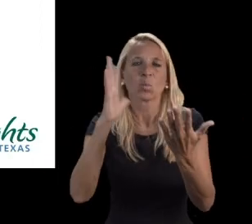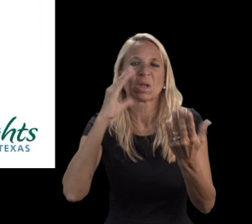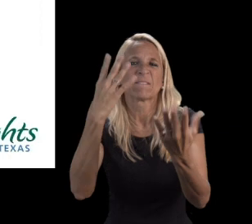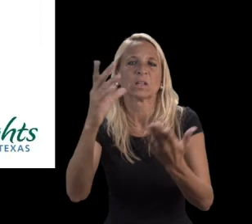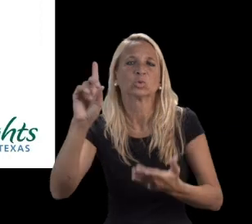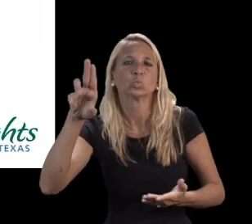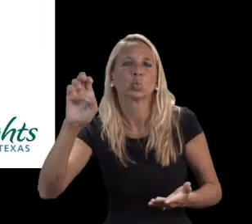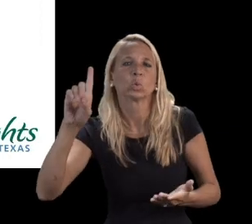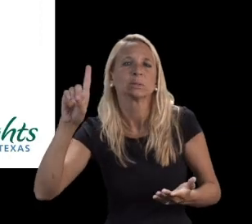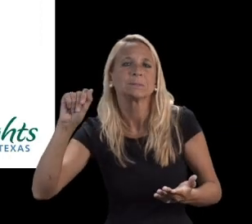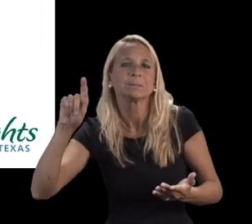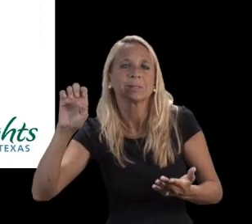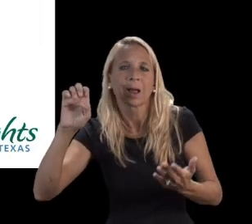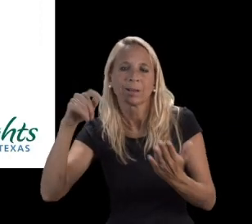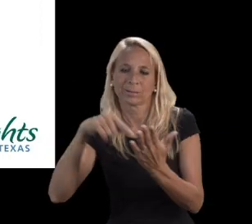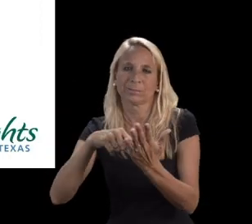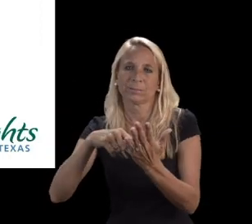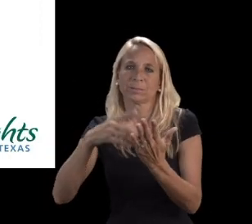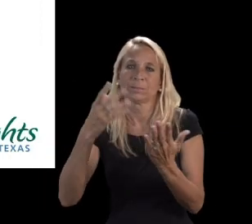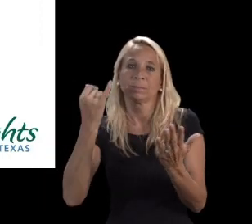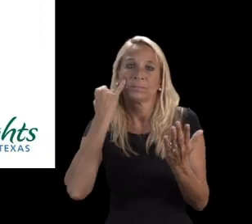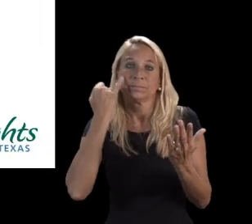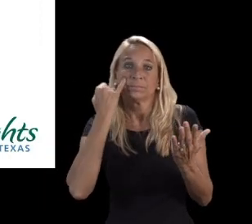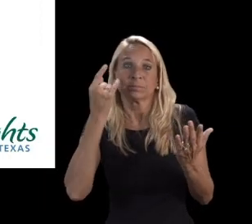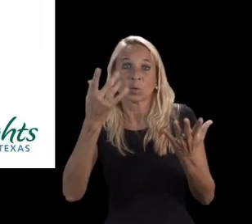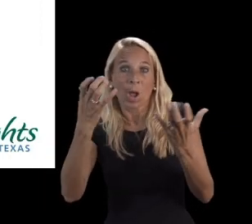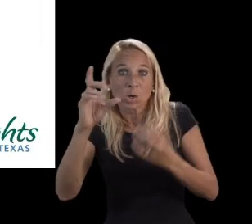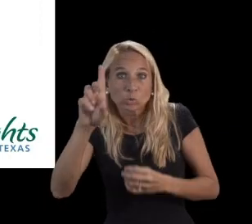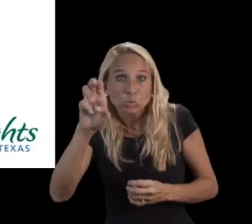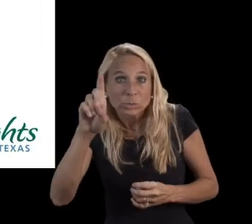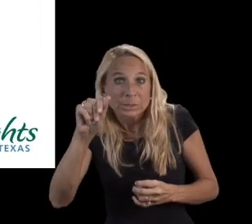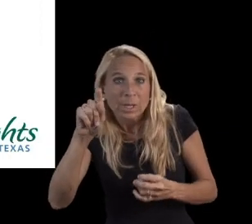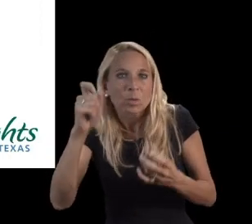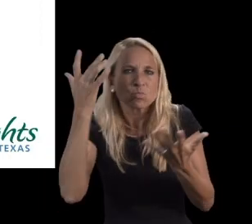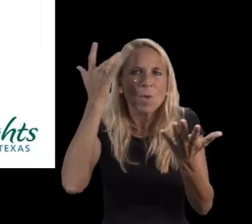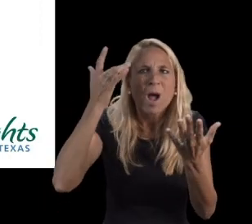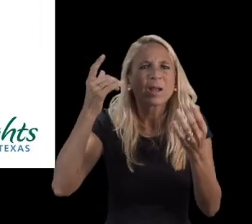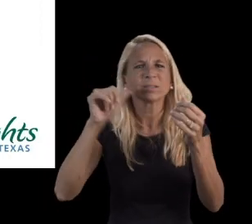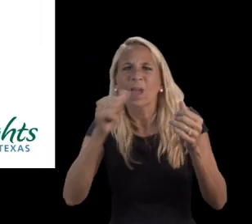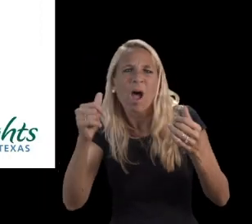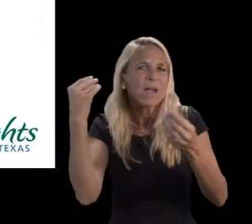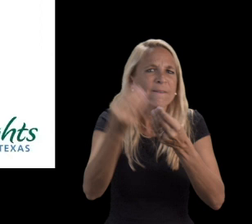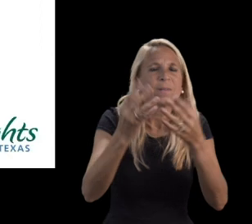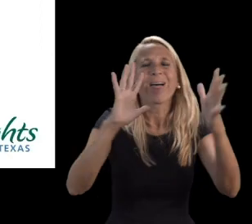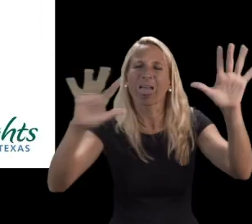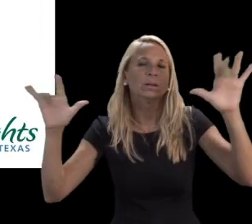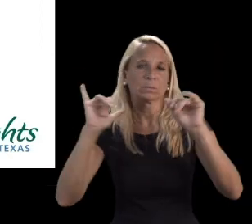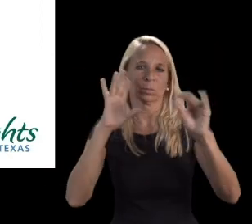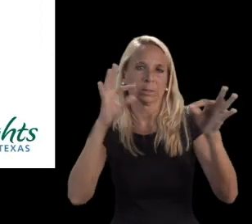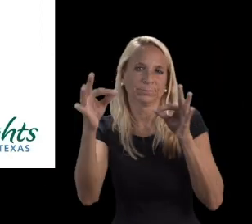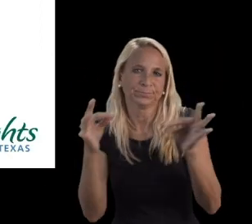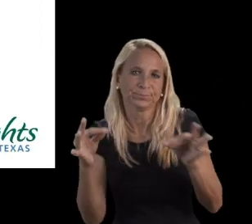Try best to keep that due date or if not, explain why. They might ask you to come back briefly so you can discuss